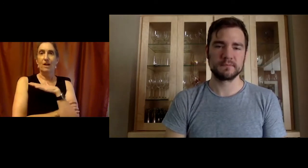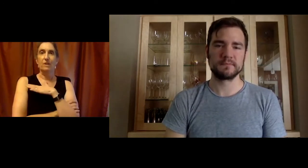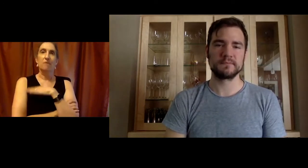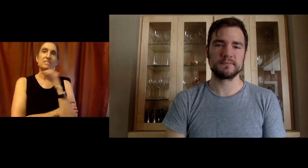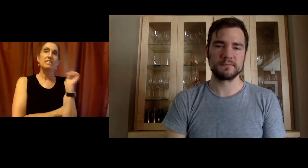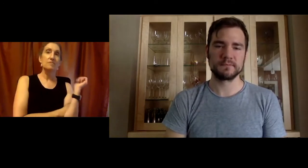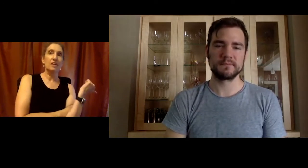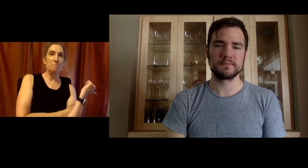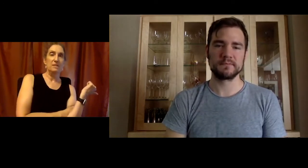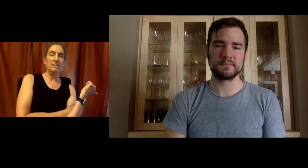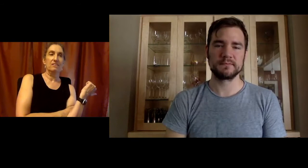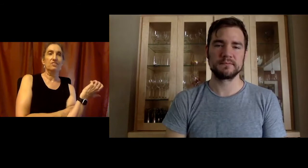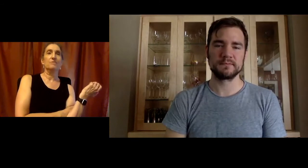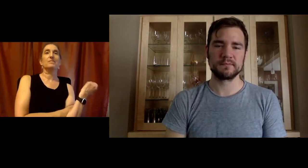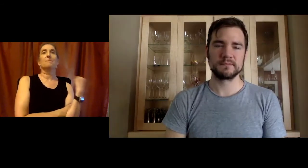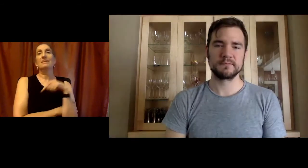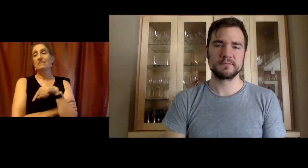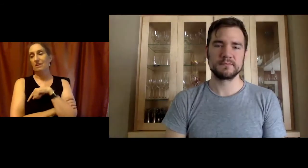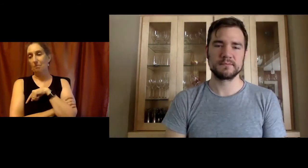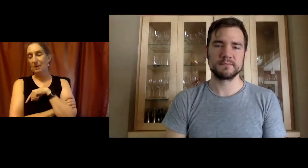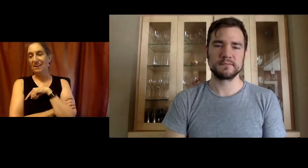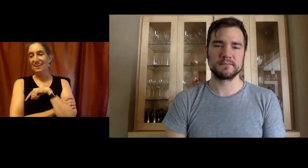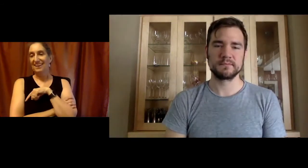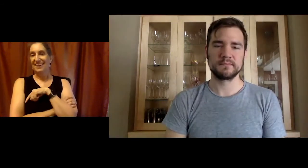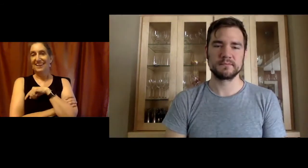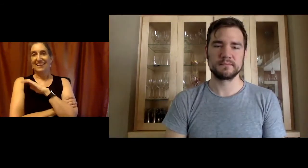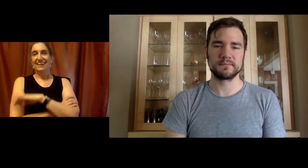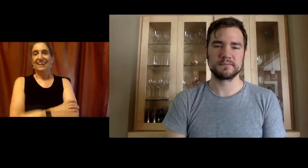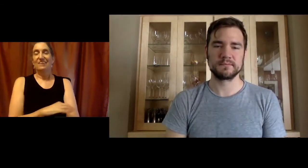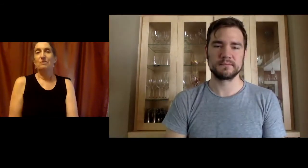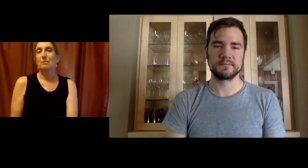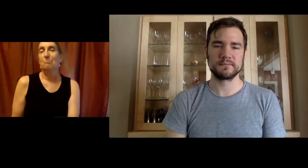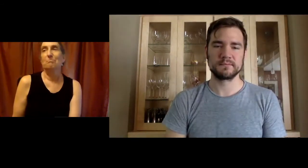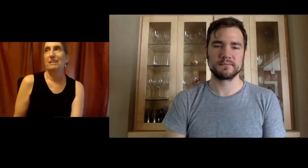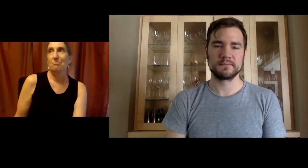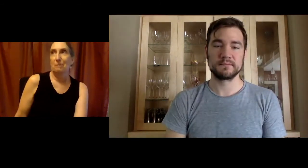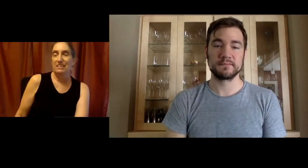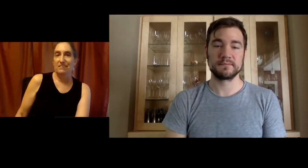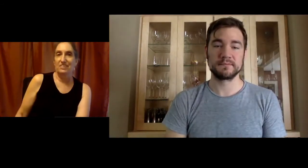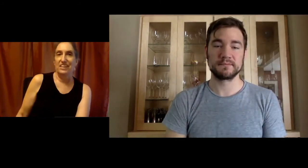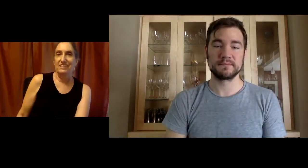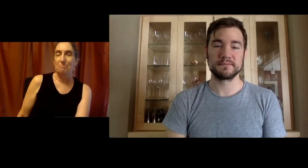Right when I was leaving the company, she was coming into the company and we've been like buddies ever since,